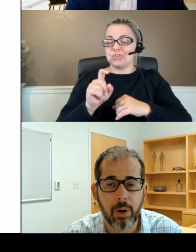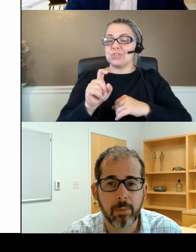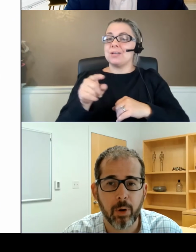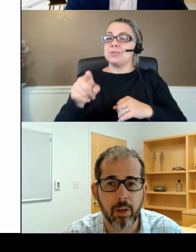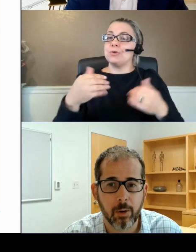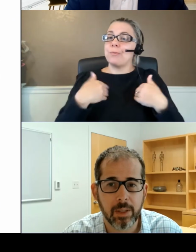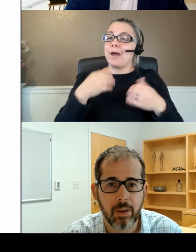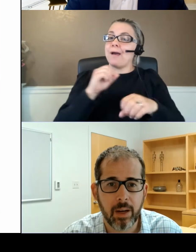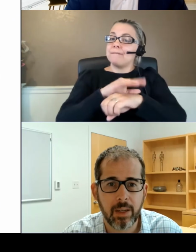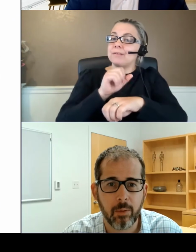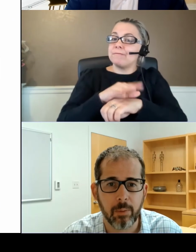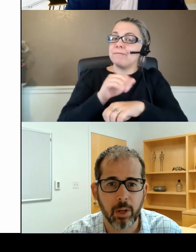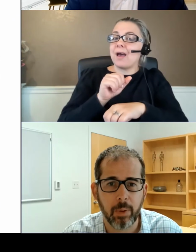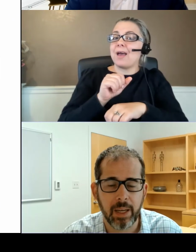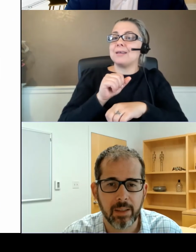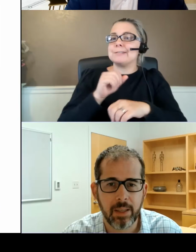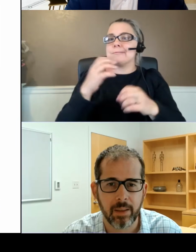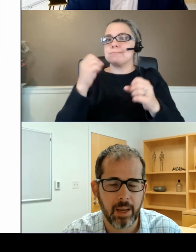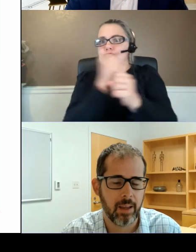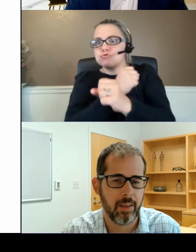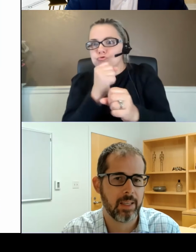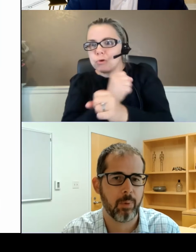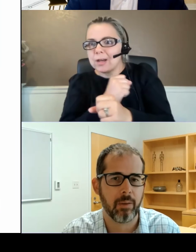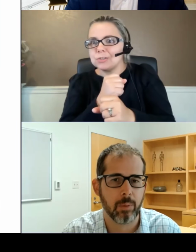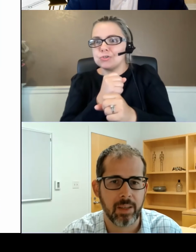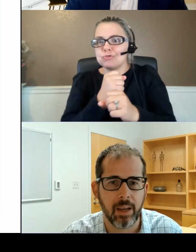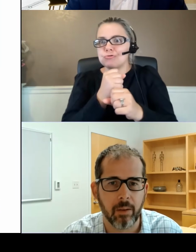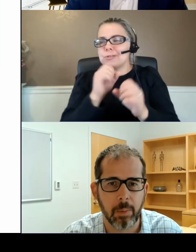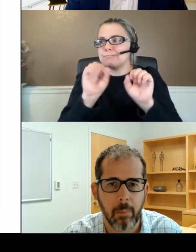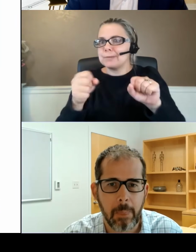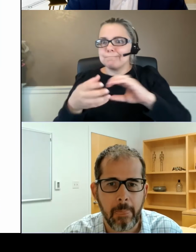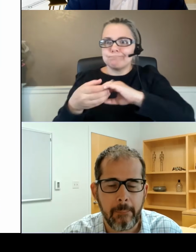enterprise procurement strategy with multiple agencies? And the example given was state government.